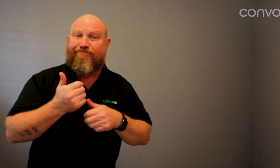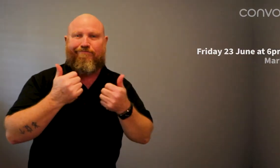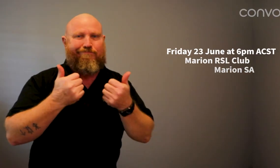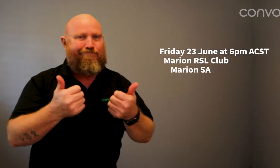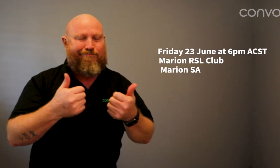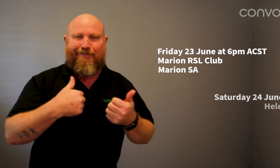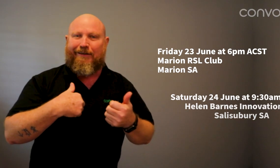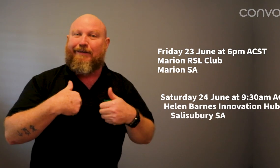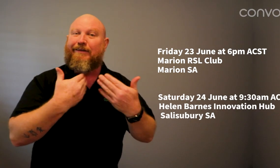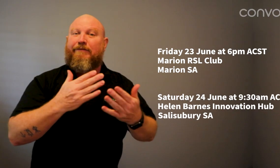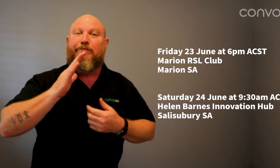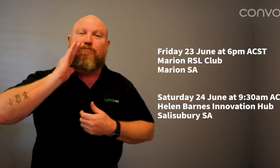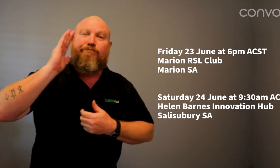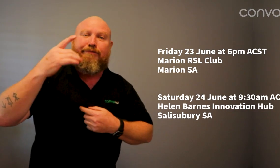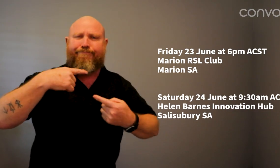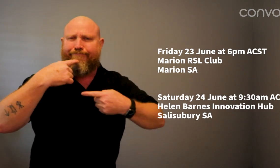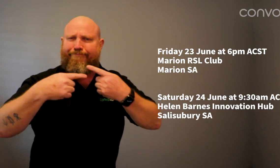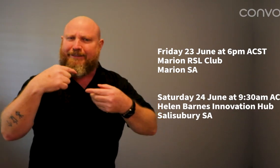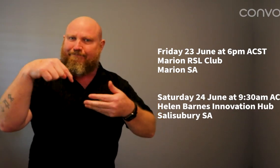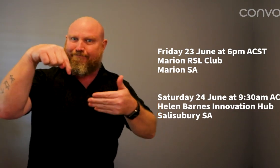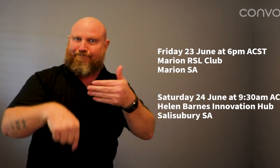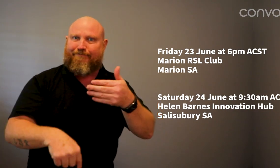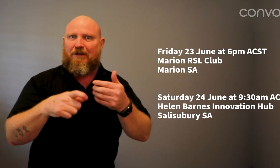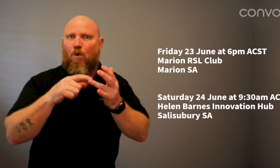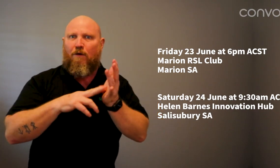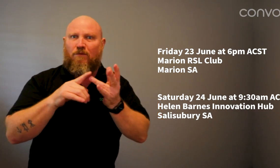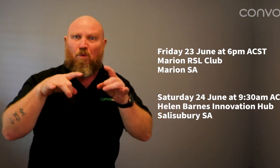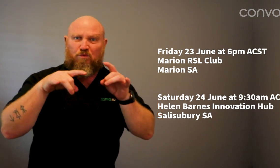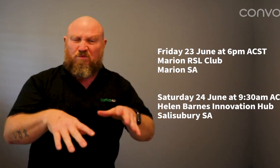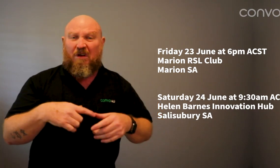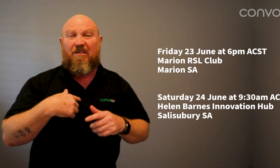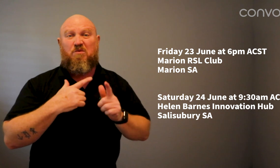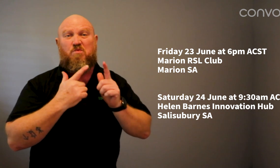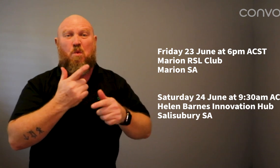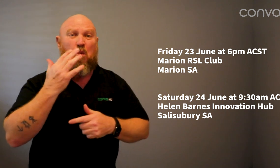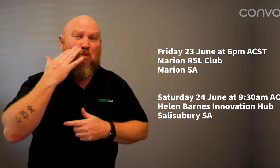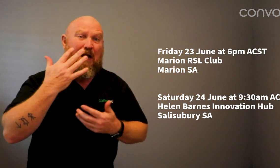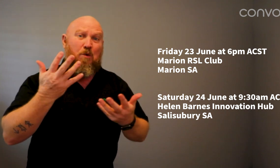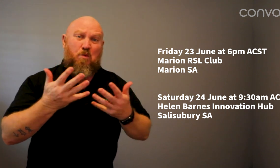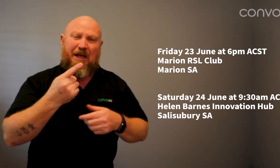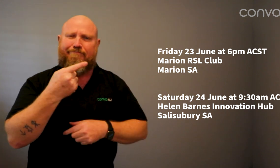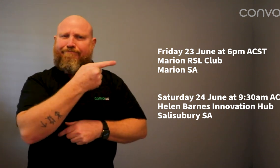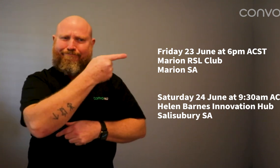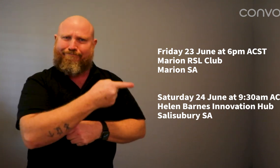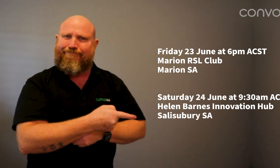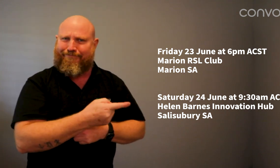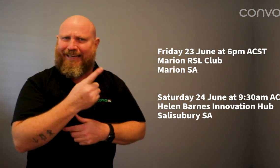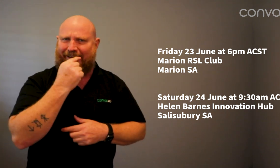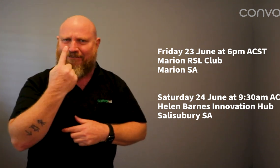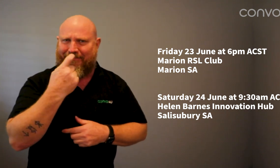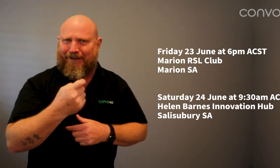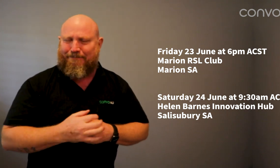I will provide information sessions about how Convo Australia works in the following sessions.